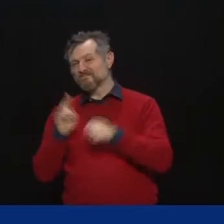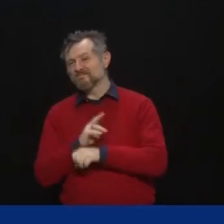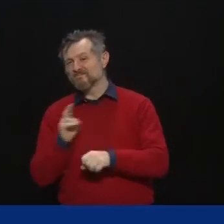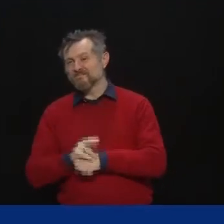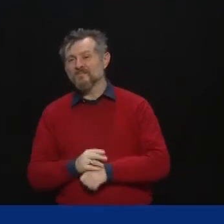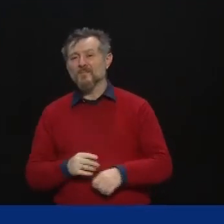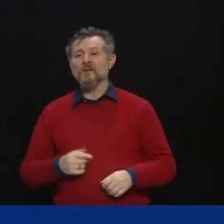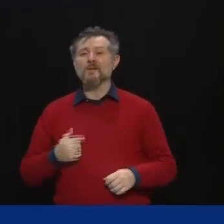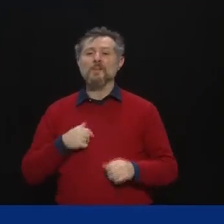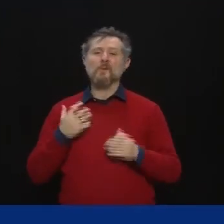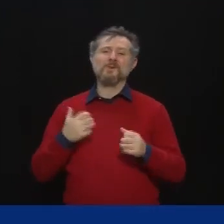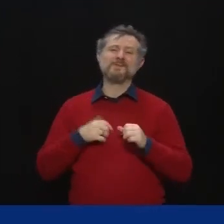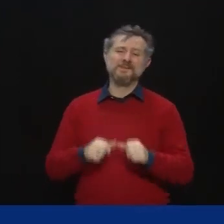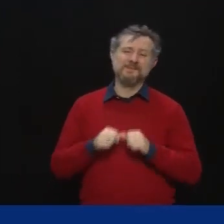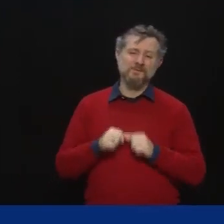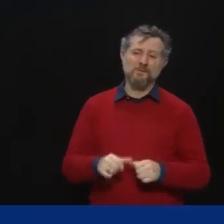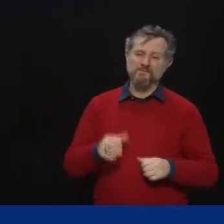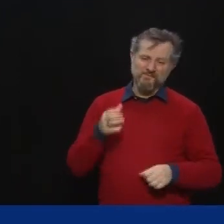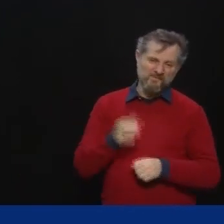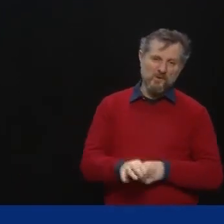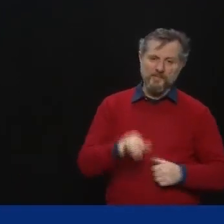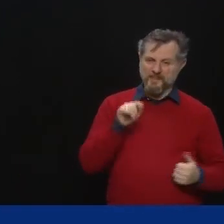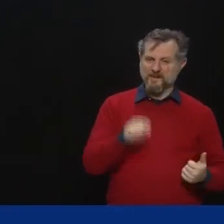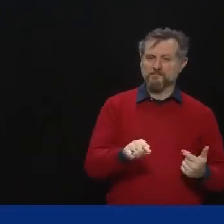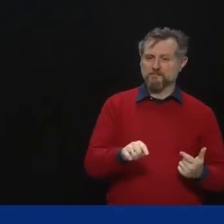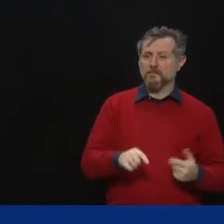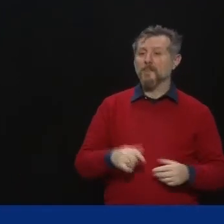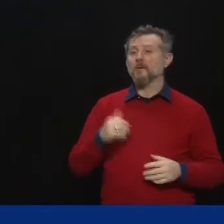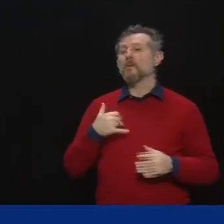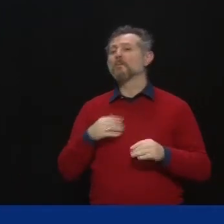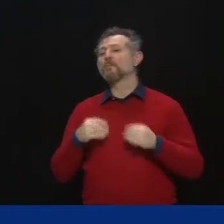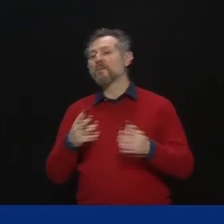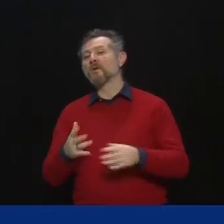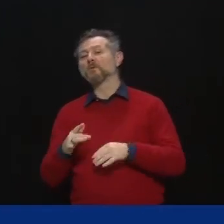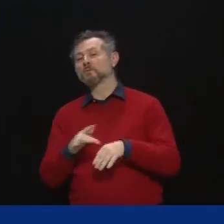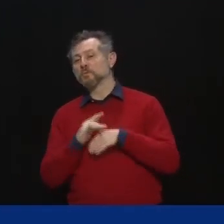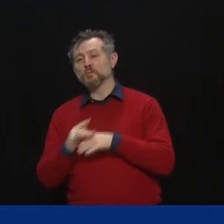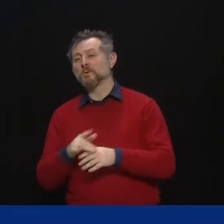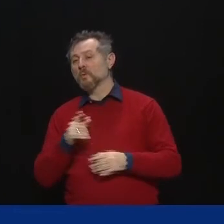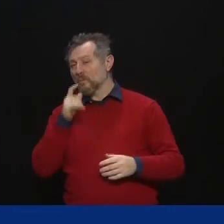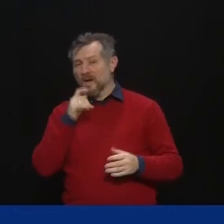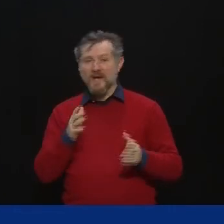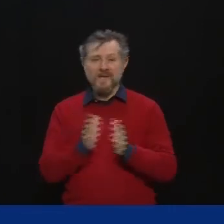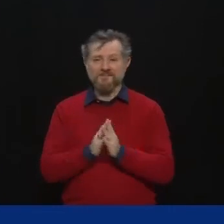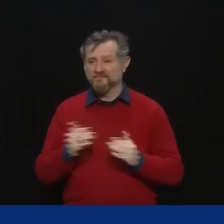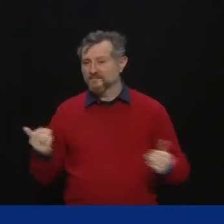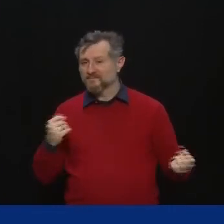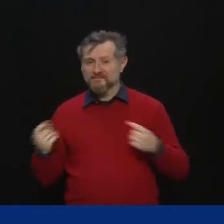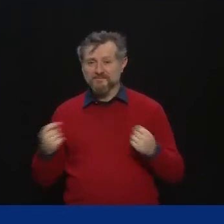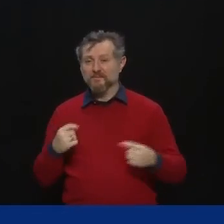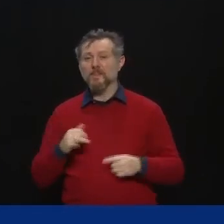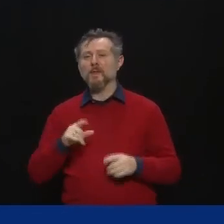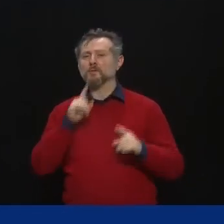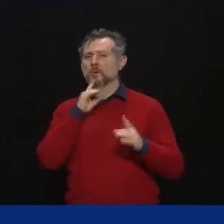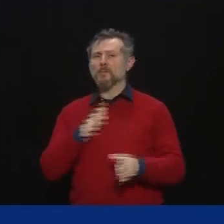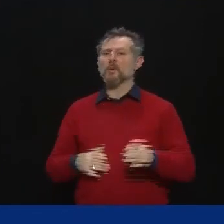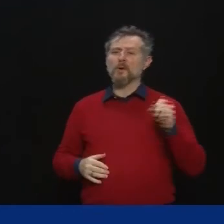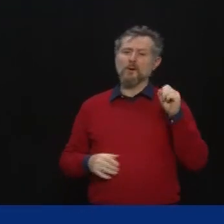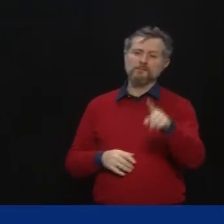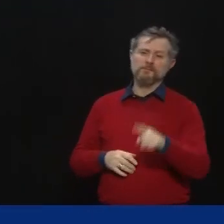THIS IS THE NEW YORK STATE WORN IN ANY FACILITY THAT DOES NOT REQUIRE VACCINATIONS SO THAT'S OUR RULES AND WE'RE HERE